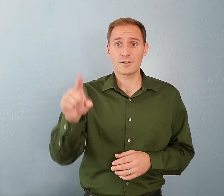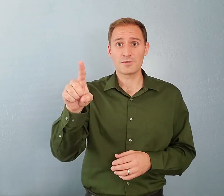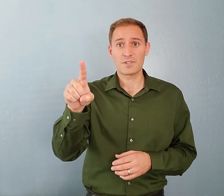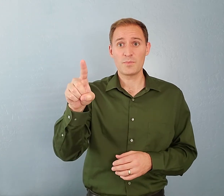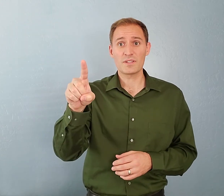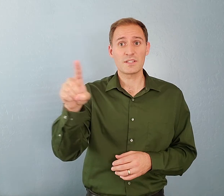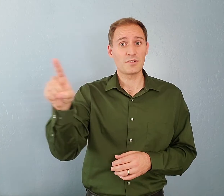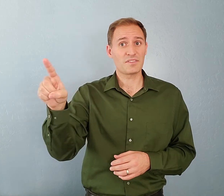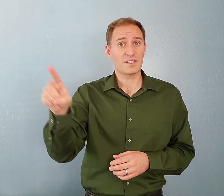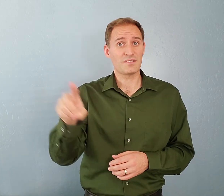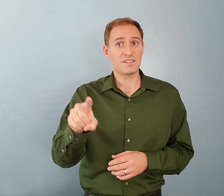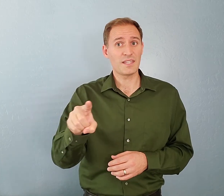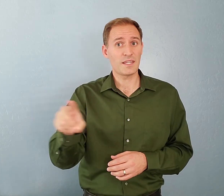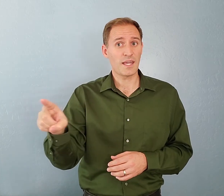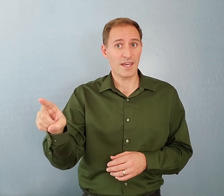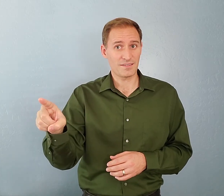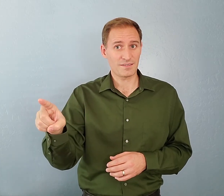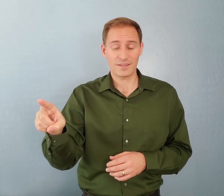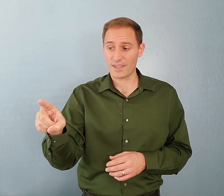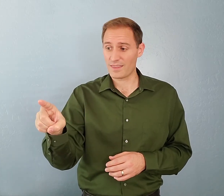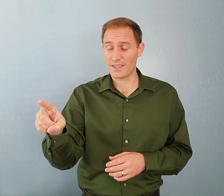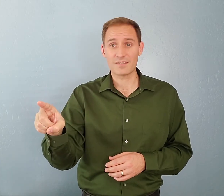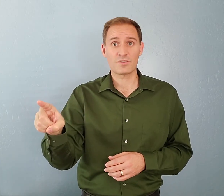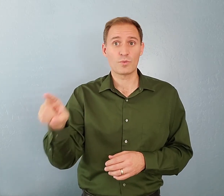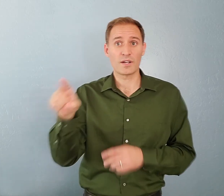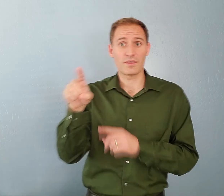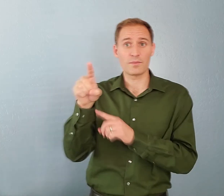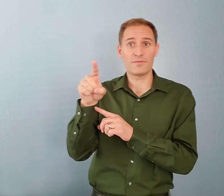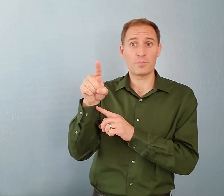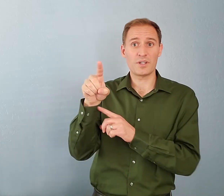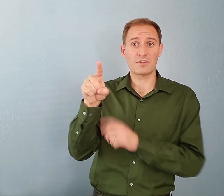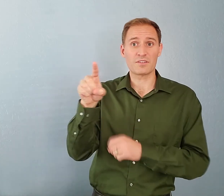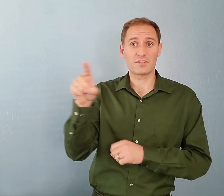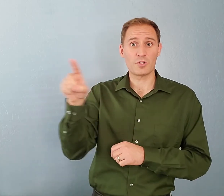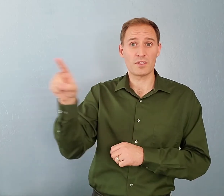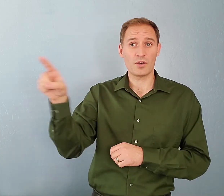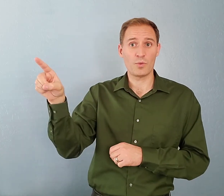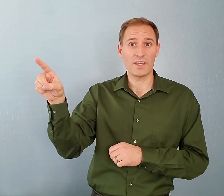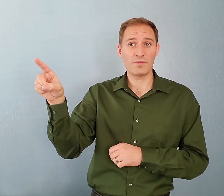So, typically you'll see Z as like this too where the pointer is going away from the